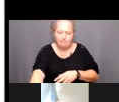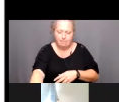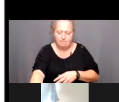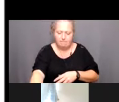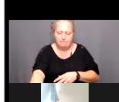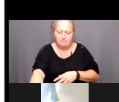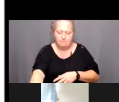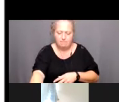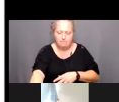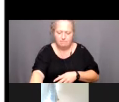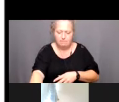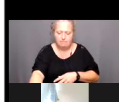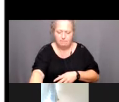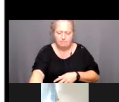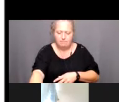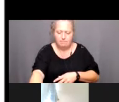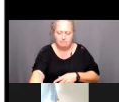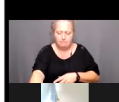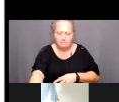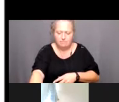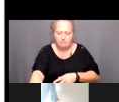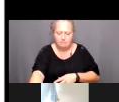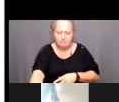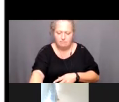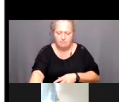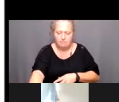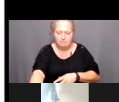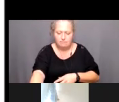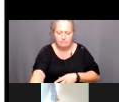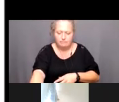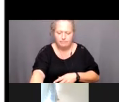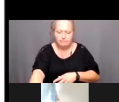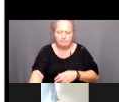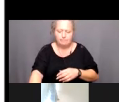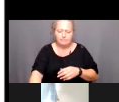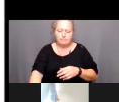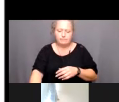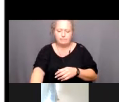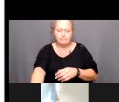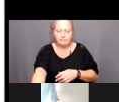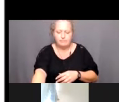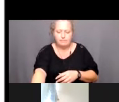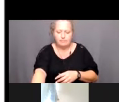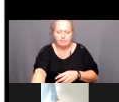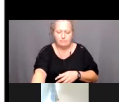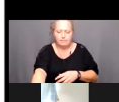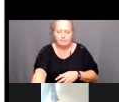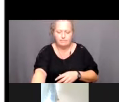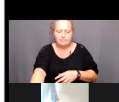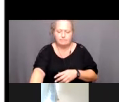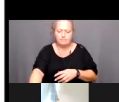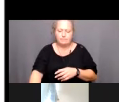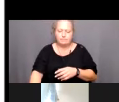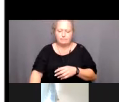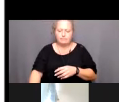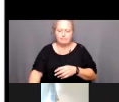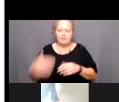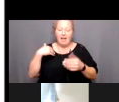didn't -- there were a lot of us women but there wasn't enough wind or shade,